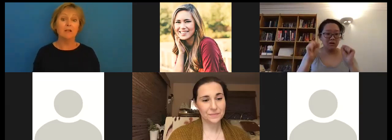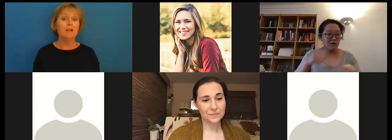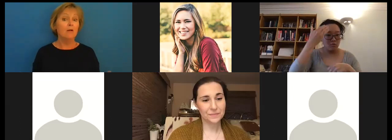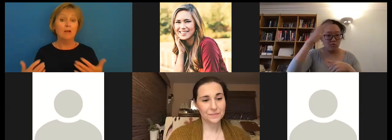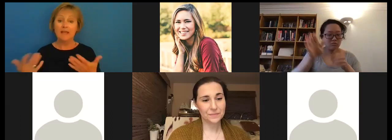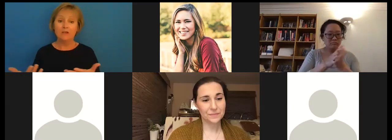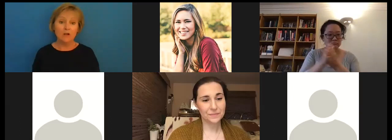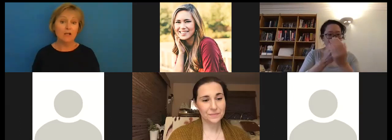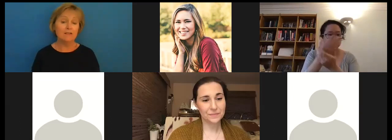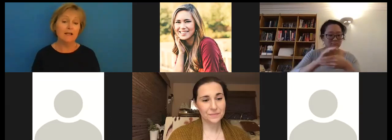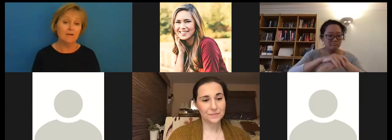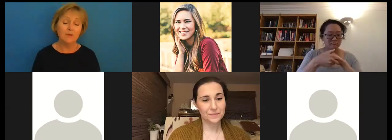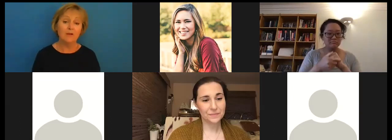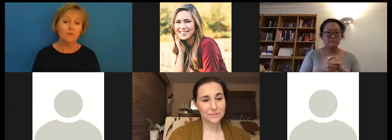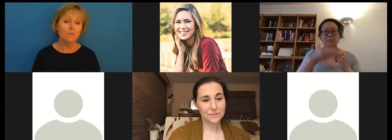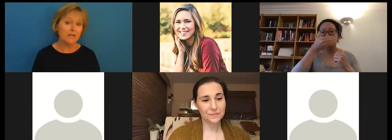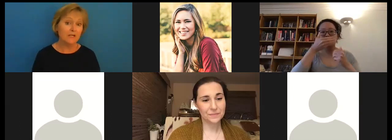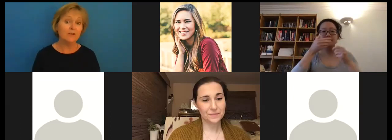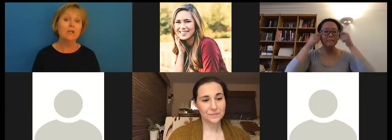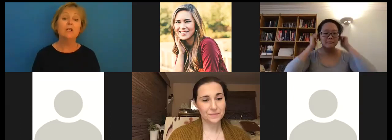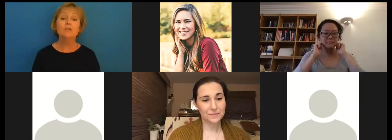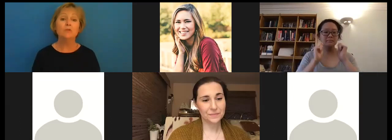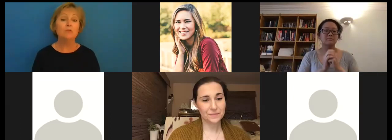and that can cause a real barrier to Deaf people